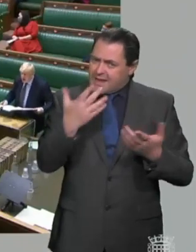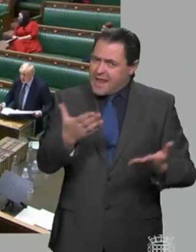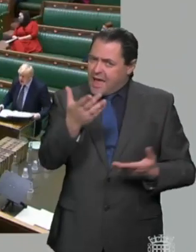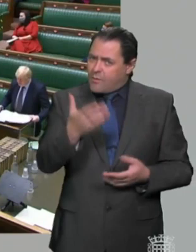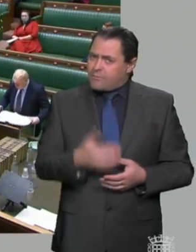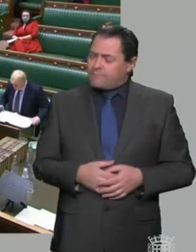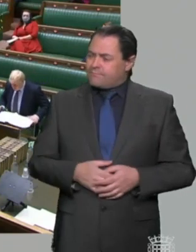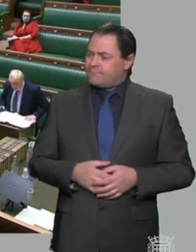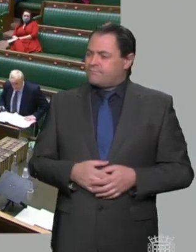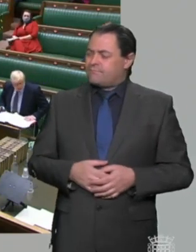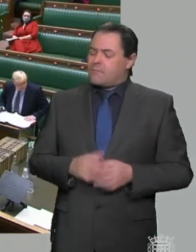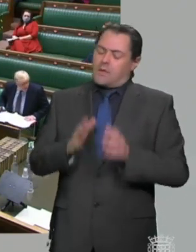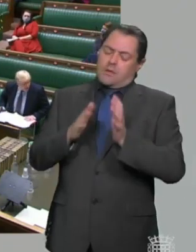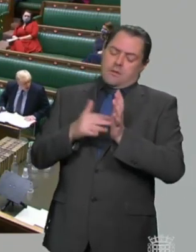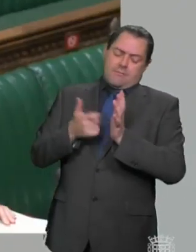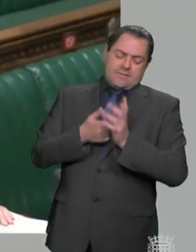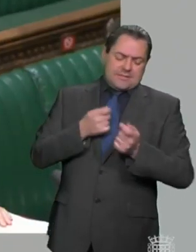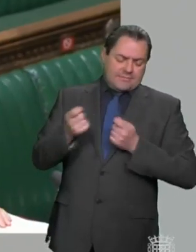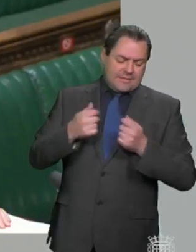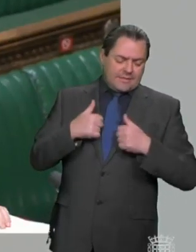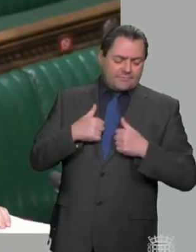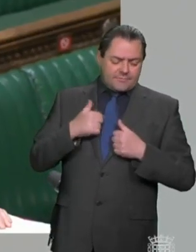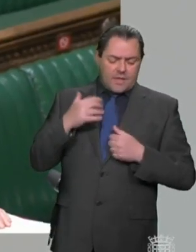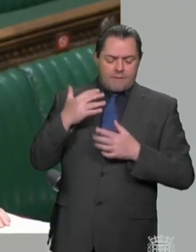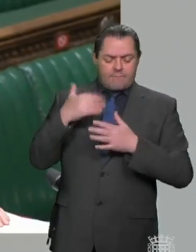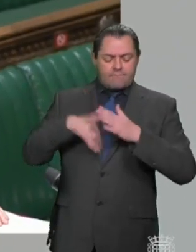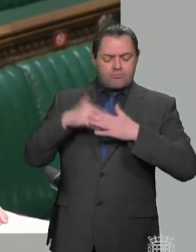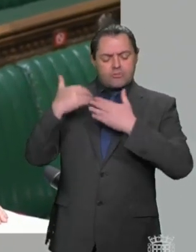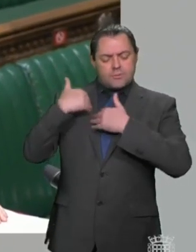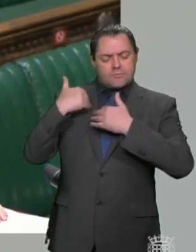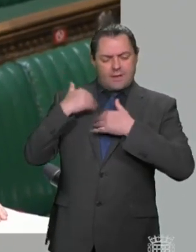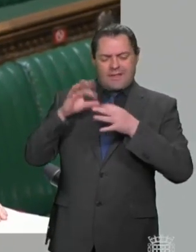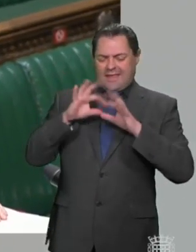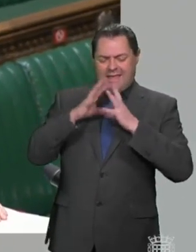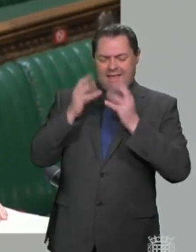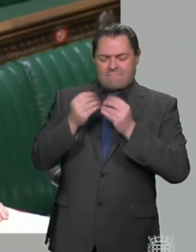I take full responsibility for everything that has happened, and as I have said before,